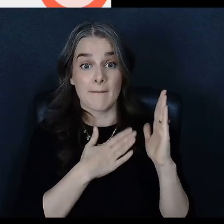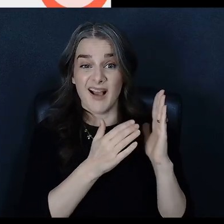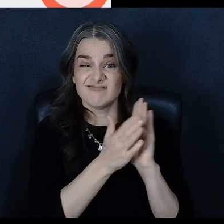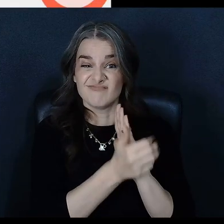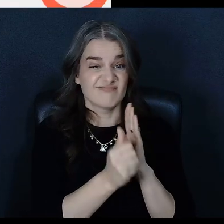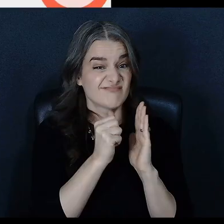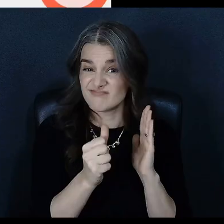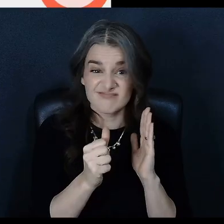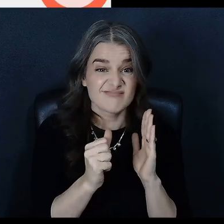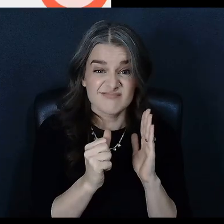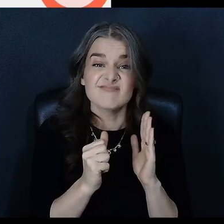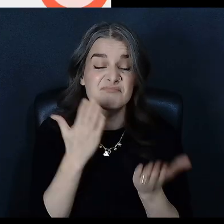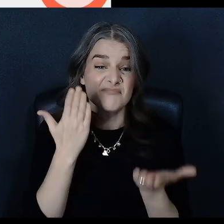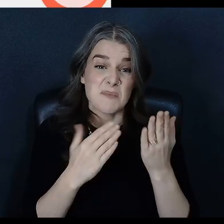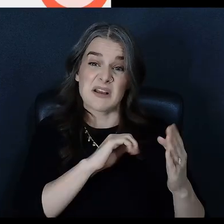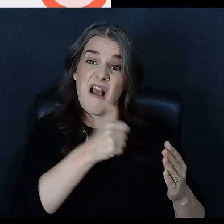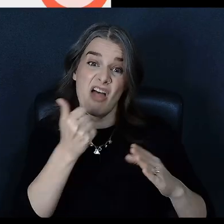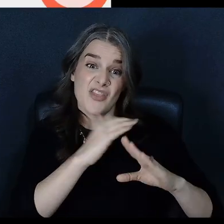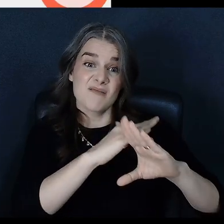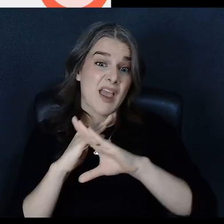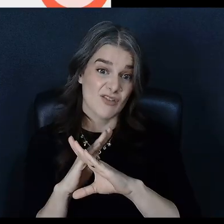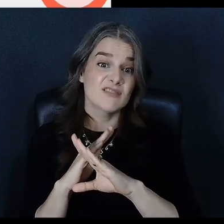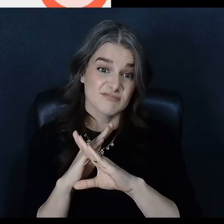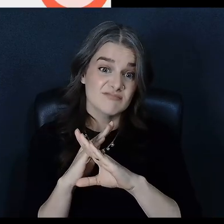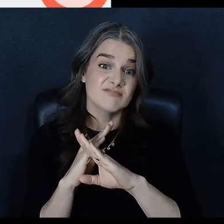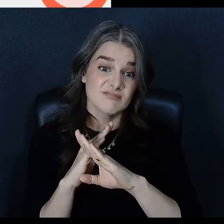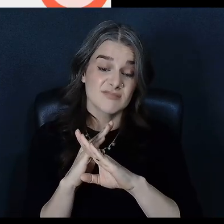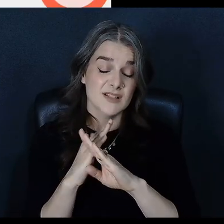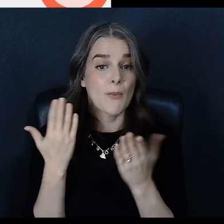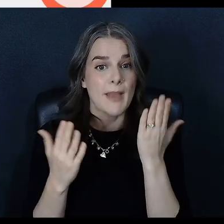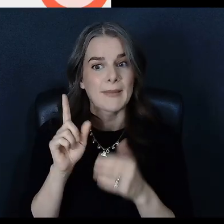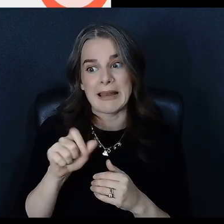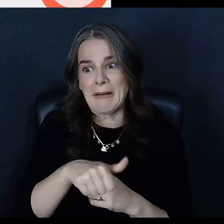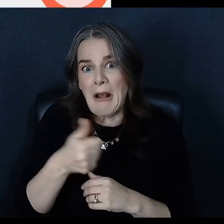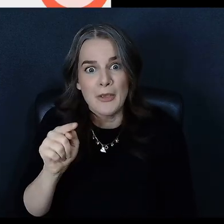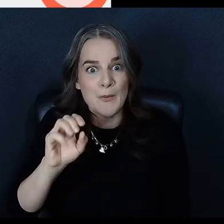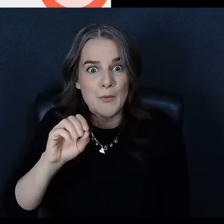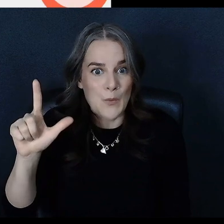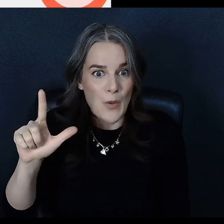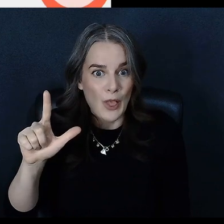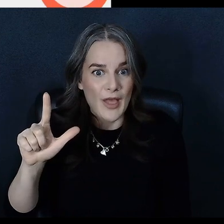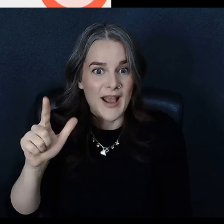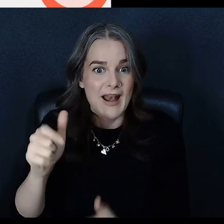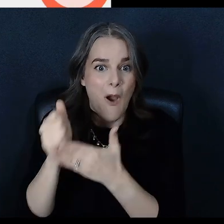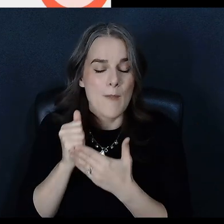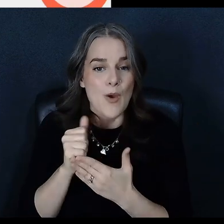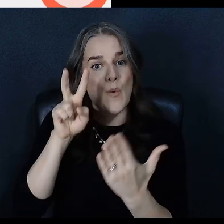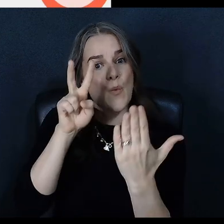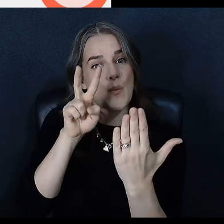So I might need to give that person another tool to help them perhaps read the text out loud so I can hear what